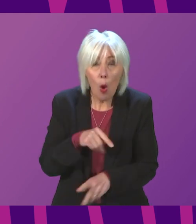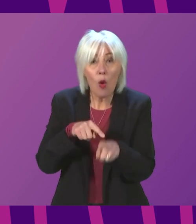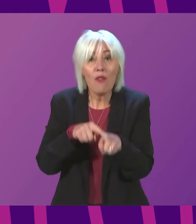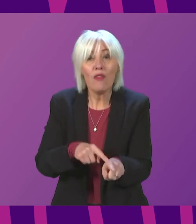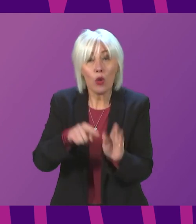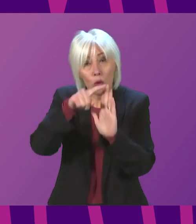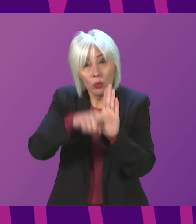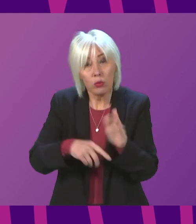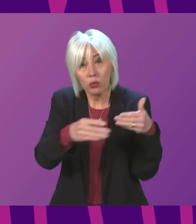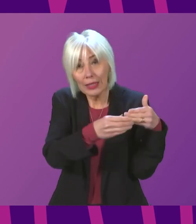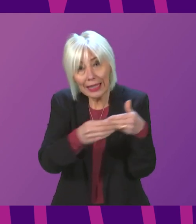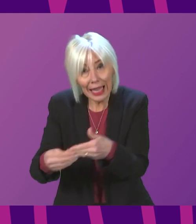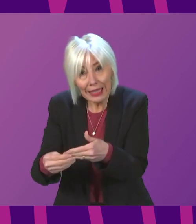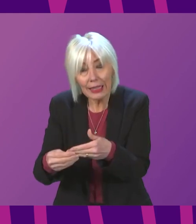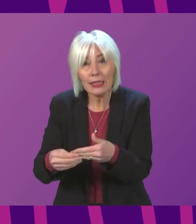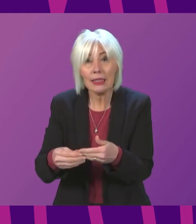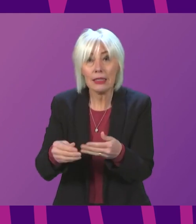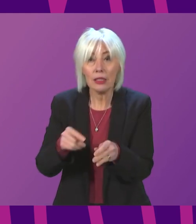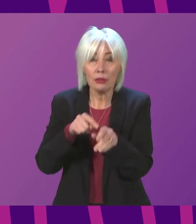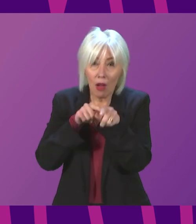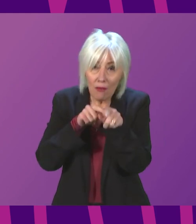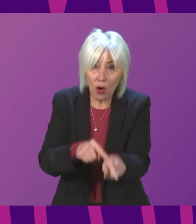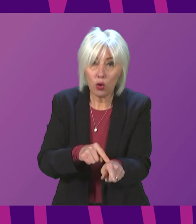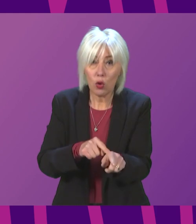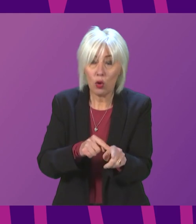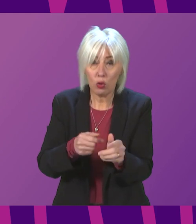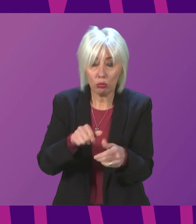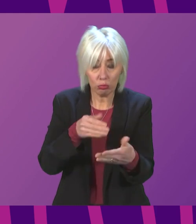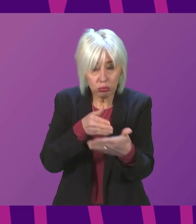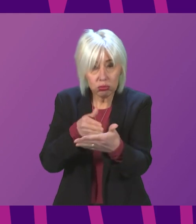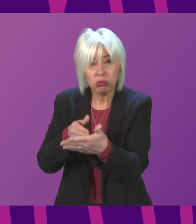and abide by the protections that are in place right now, we will help to some extent to